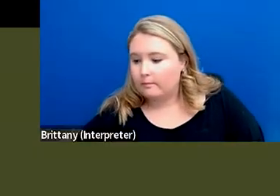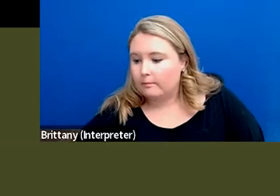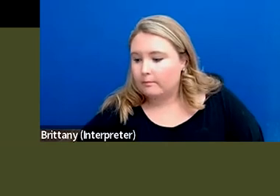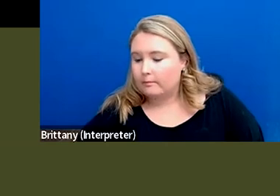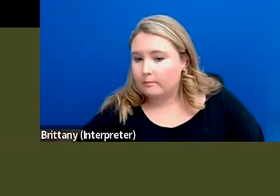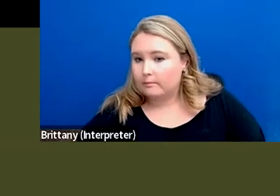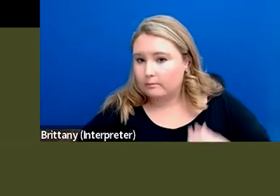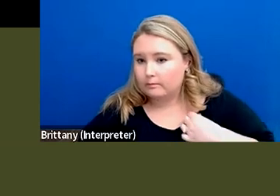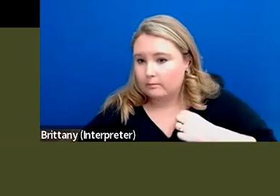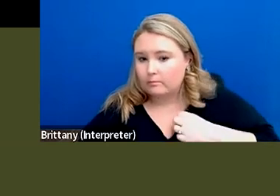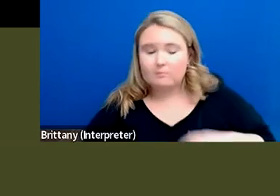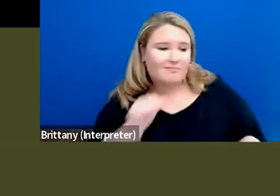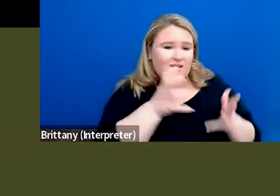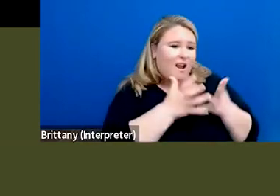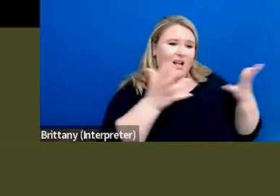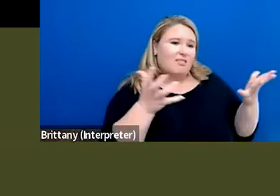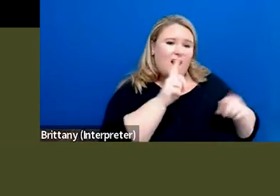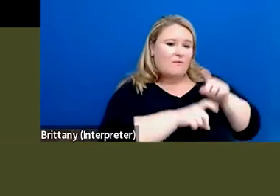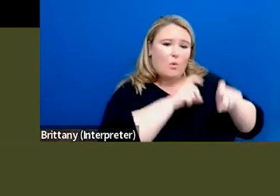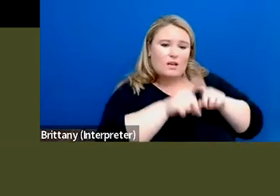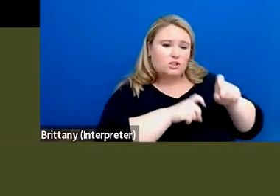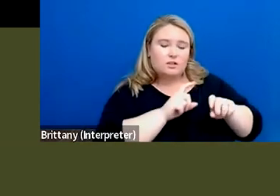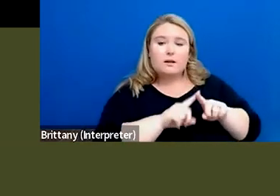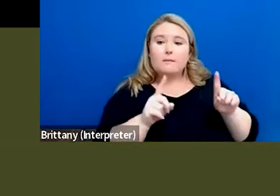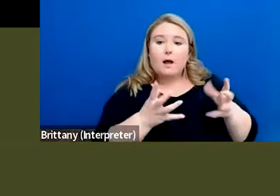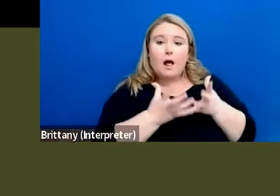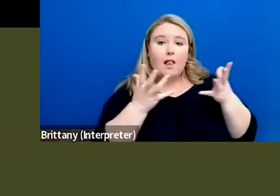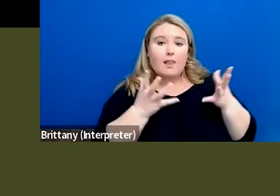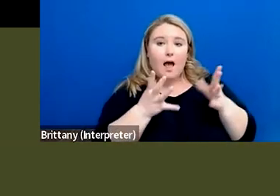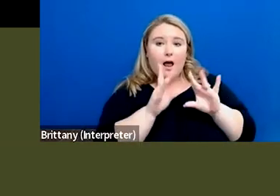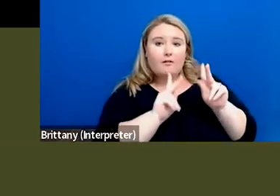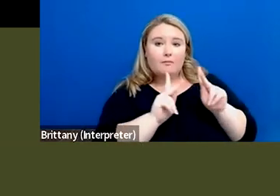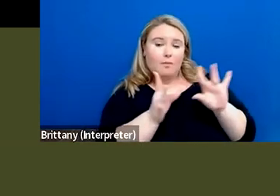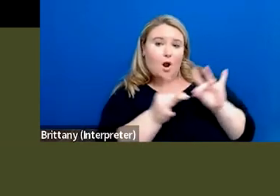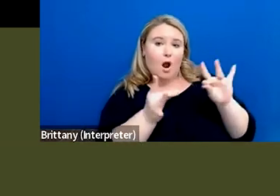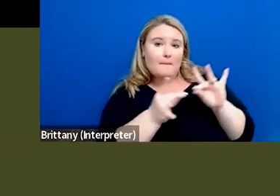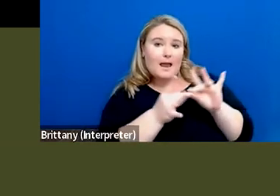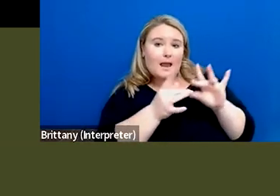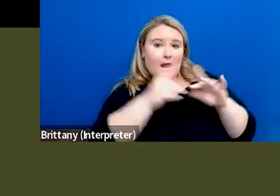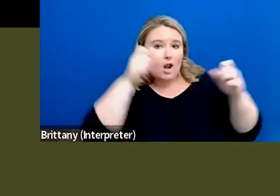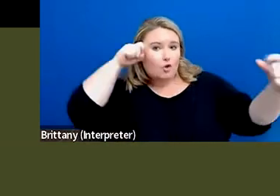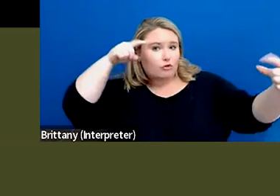[Sharon] Debbie, there aren't many questions, but there's a lot of folks commenting on agreeing with the things that have been said today